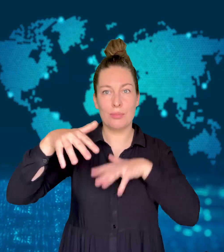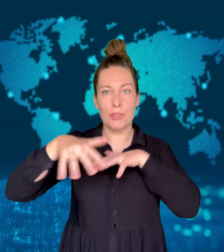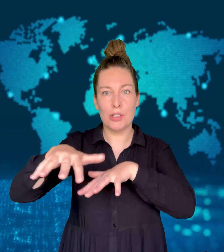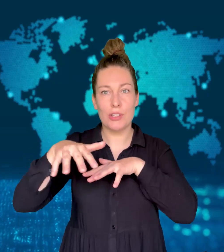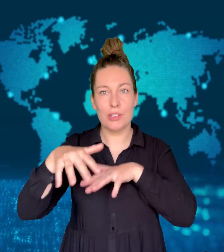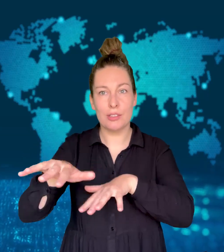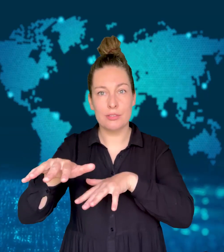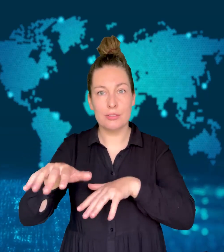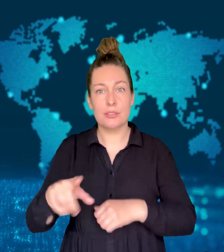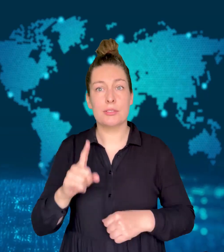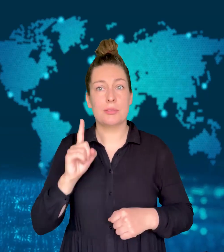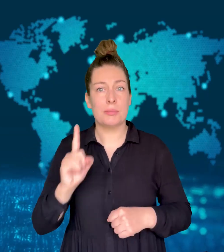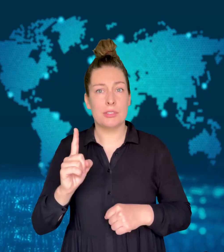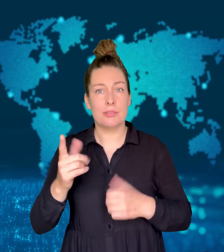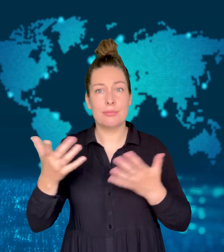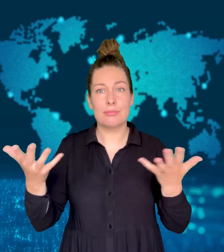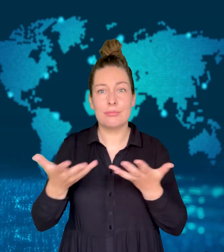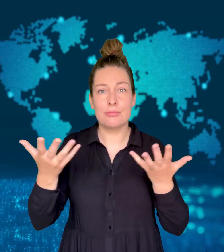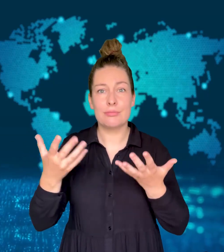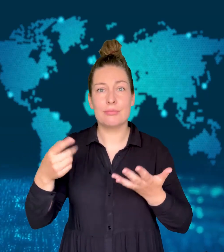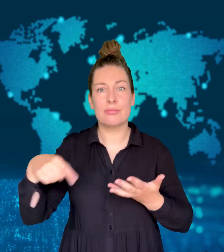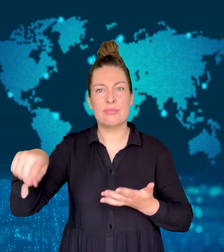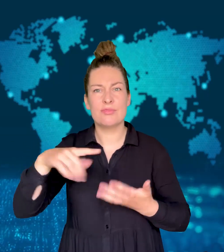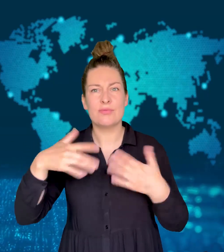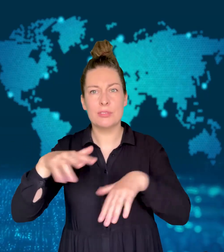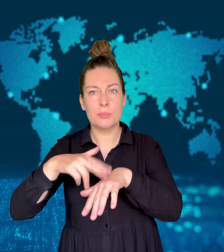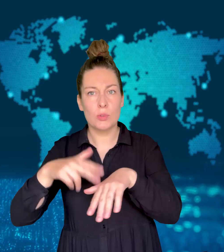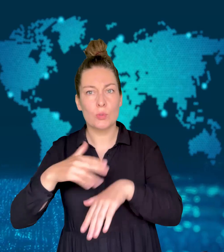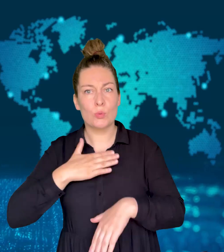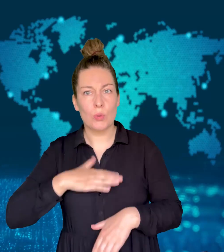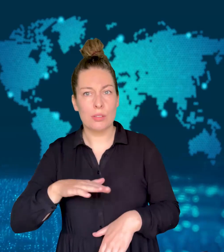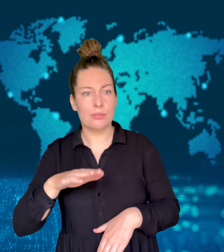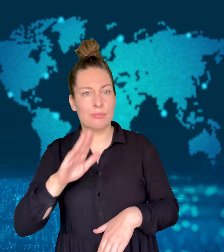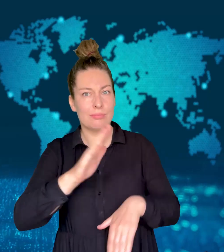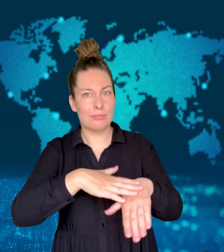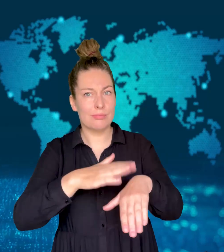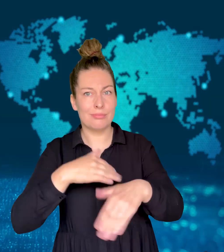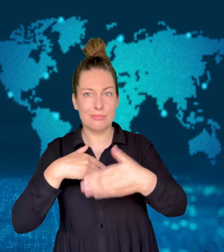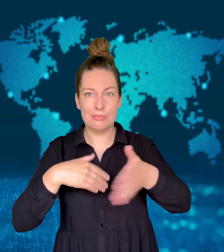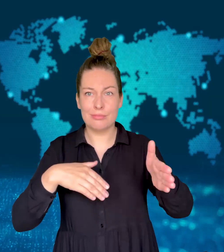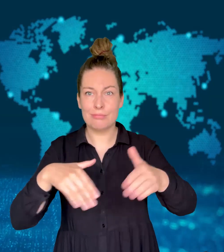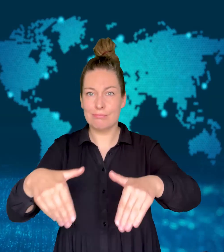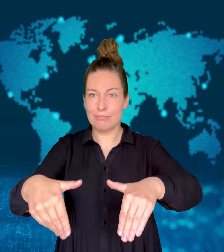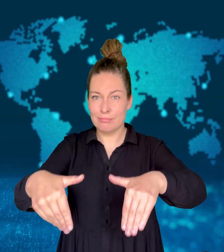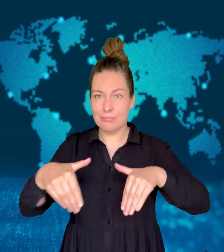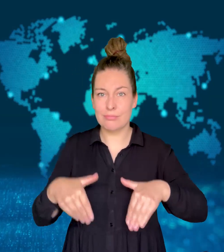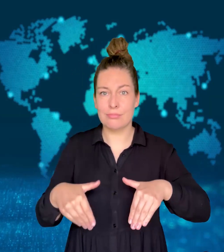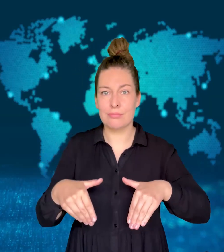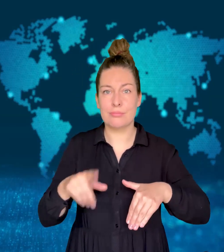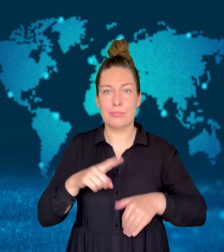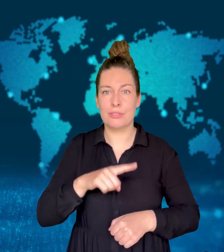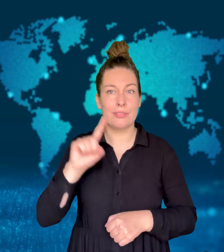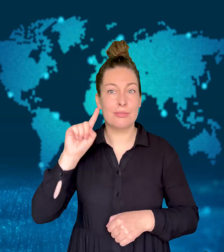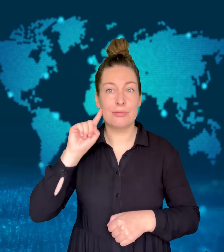Thunberg allegedly refused to leave the scene when told to do so.